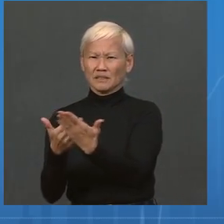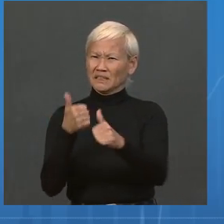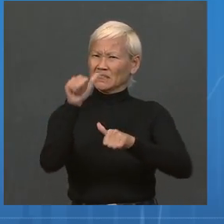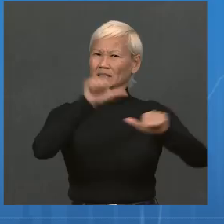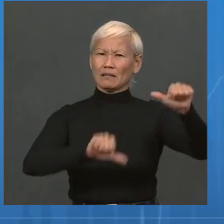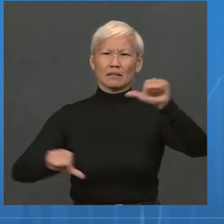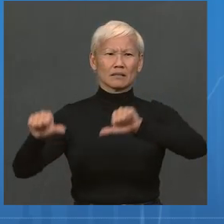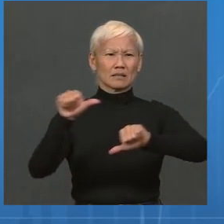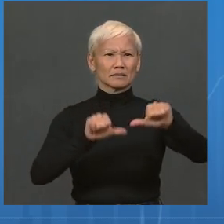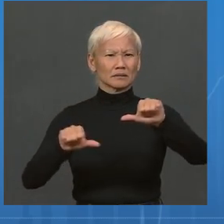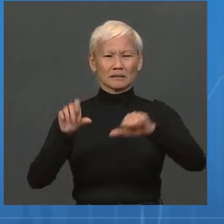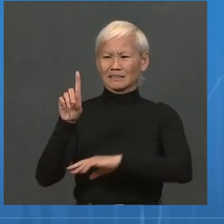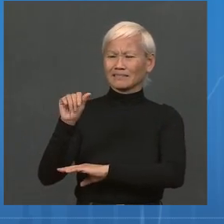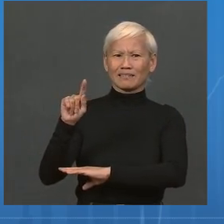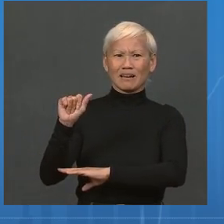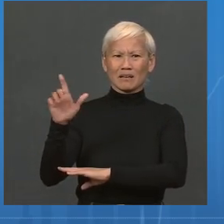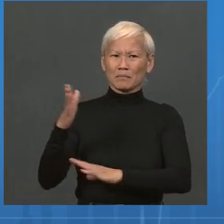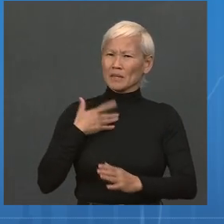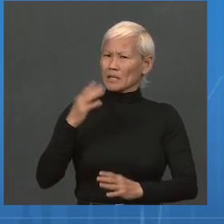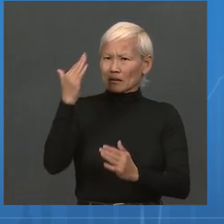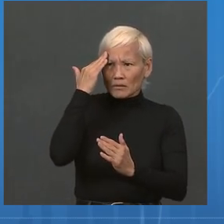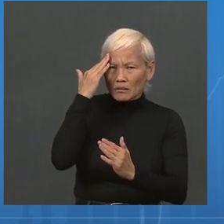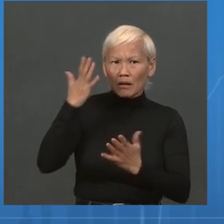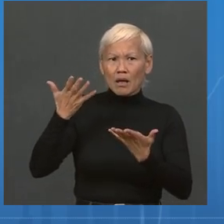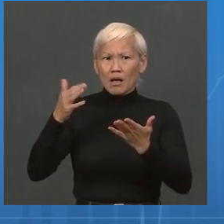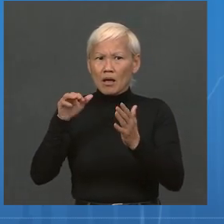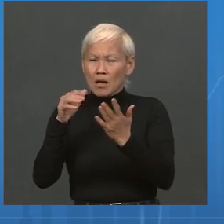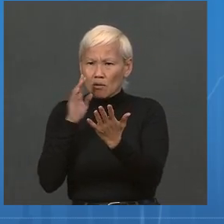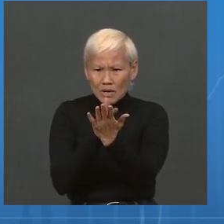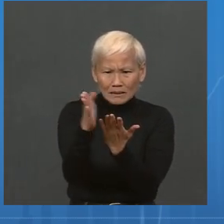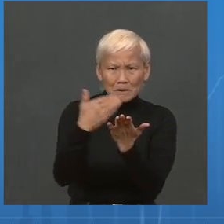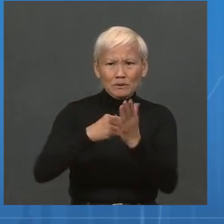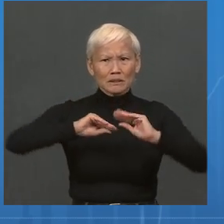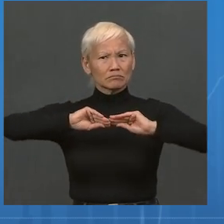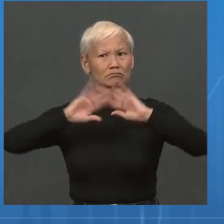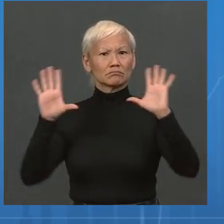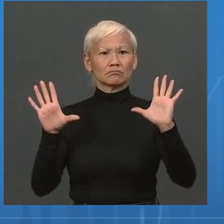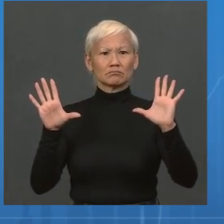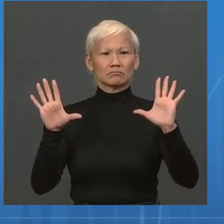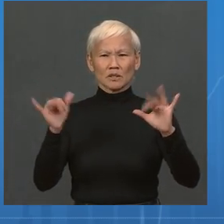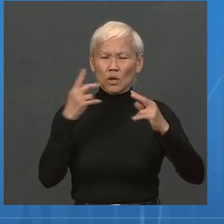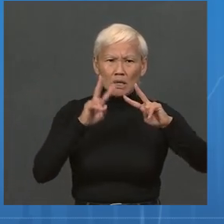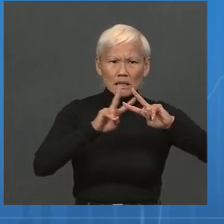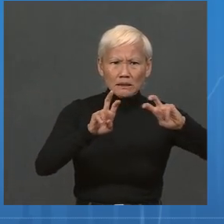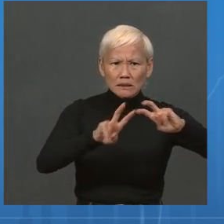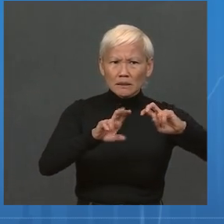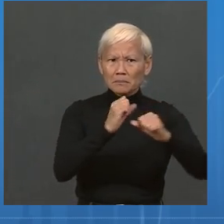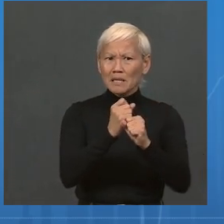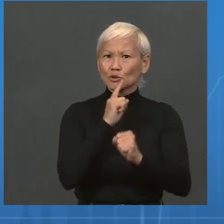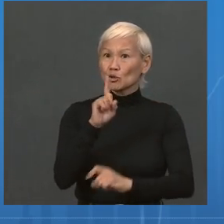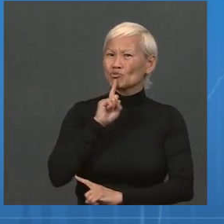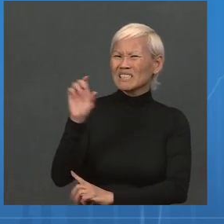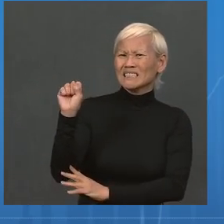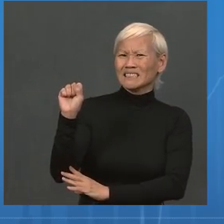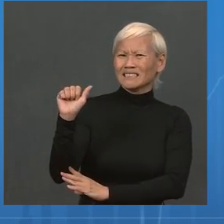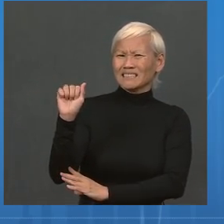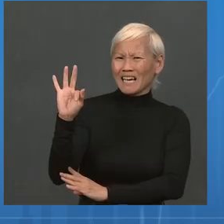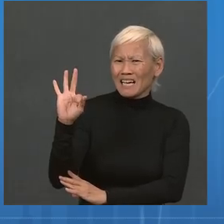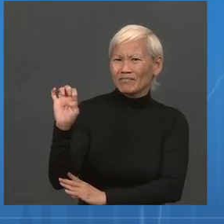Please know we have thoroughly reviewed all of the available safety, immunogenicity, and efficacy data